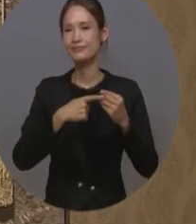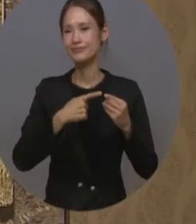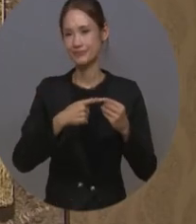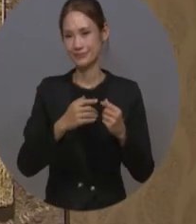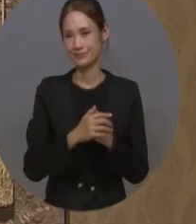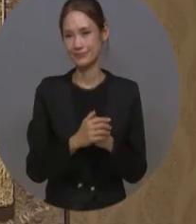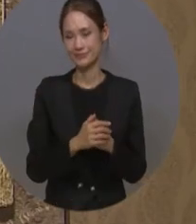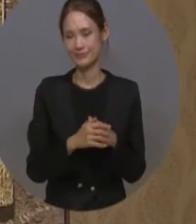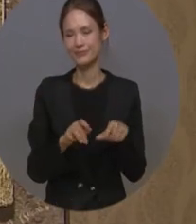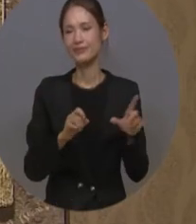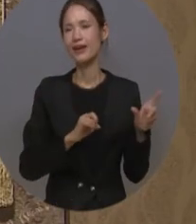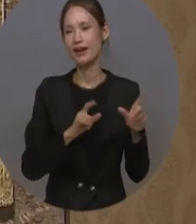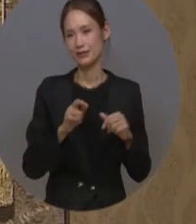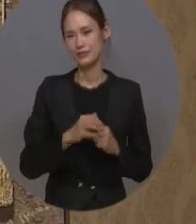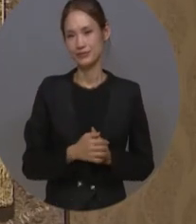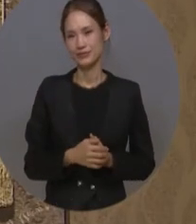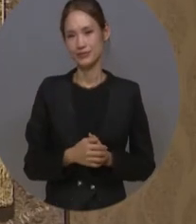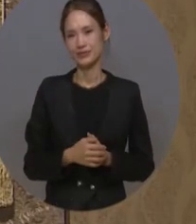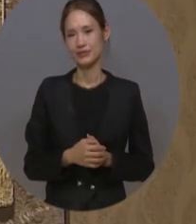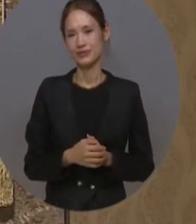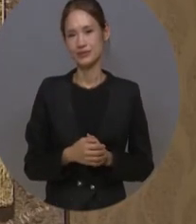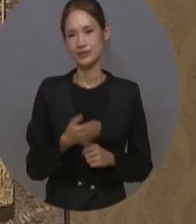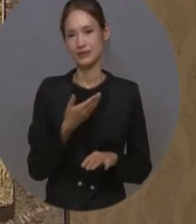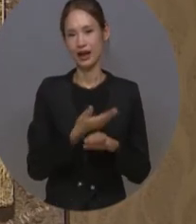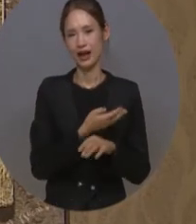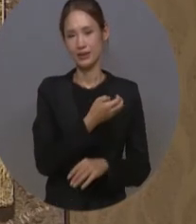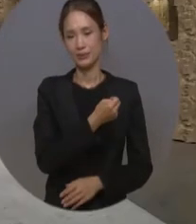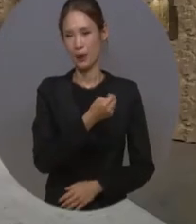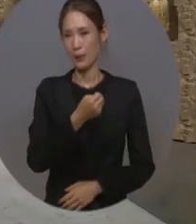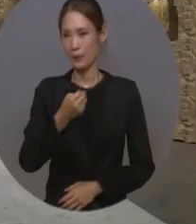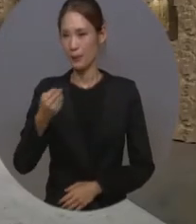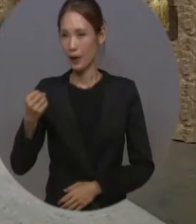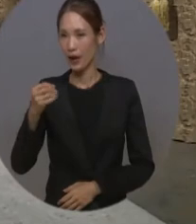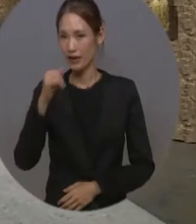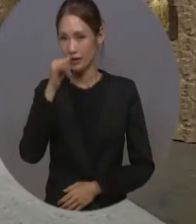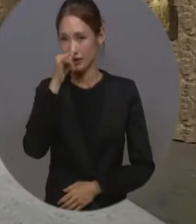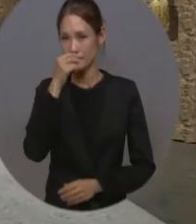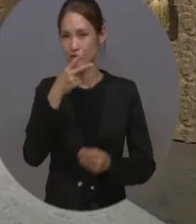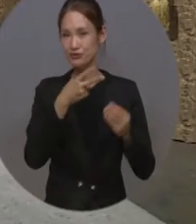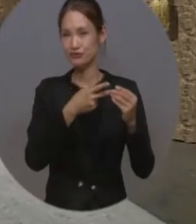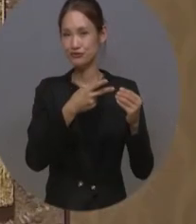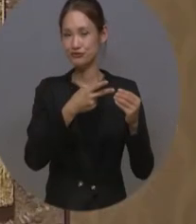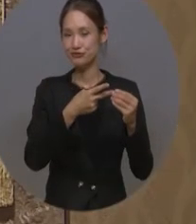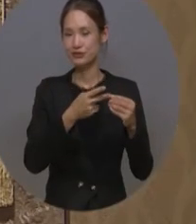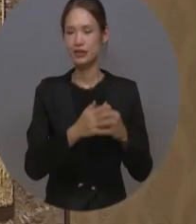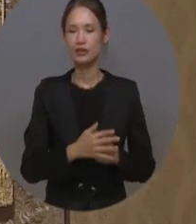Yes, and I heard there are a few other things? Second, you need to let them breathe well,